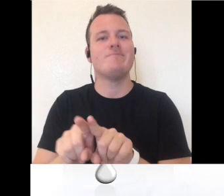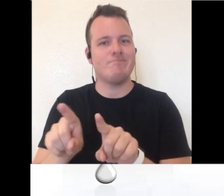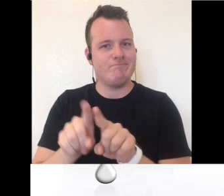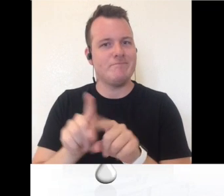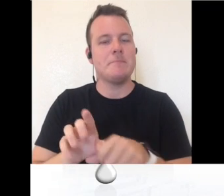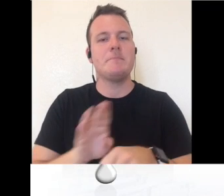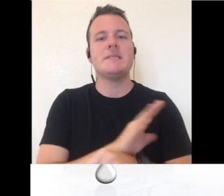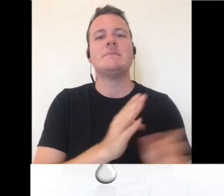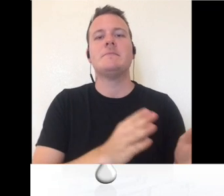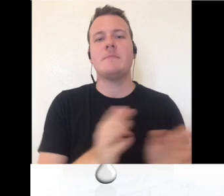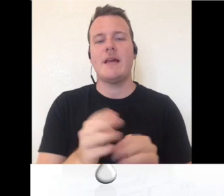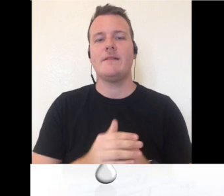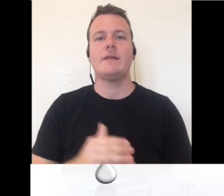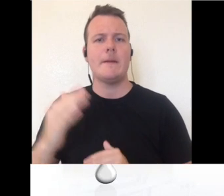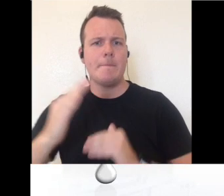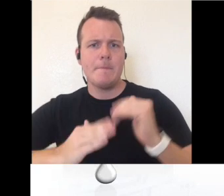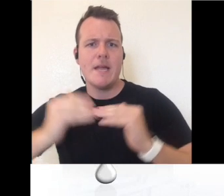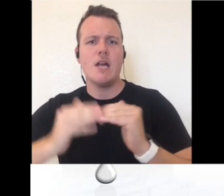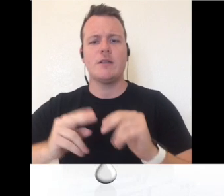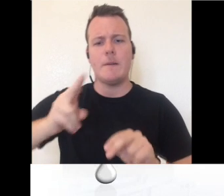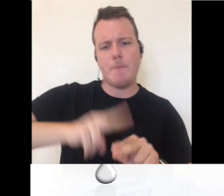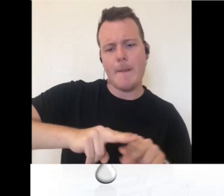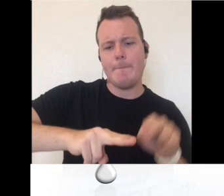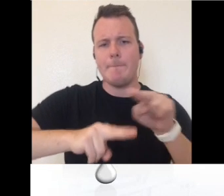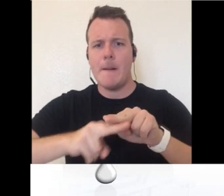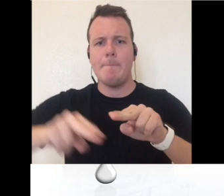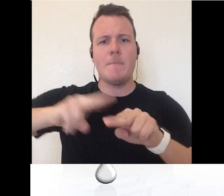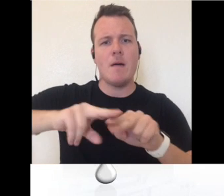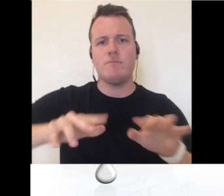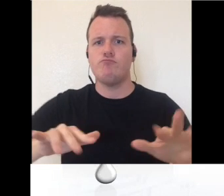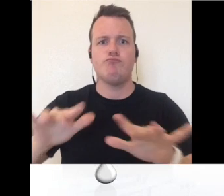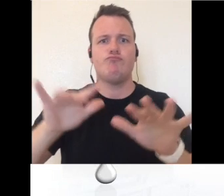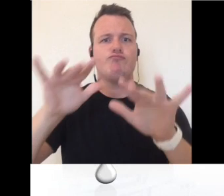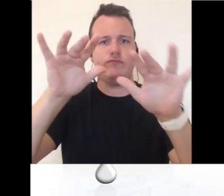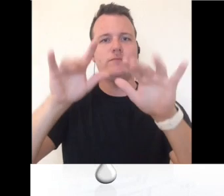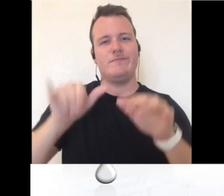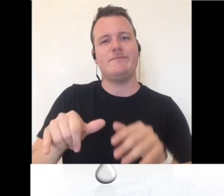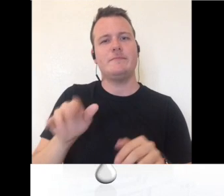another way to think of a business plan. Building blocks and- and how things go